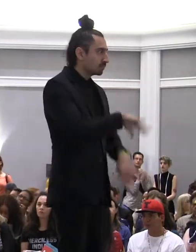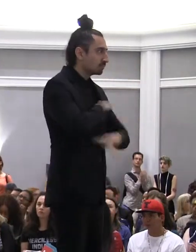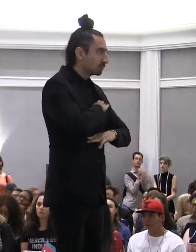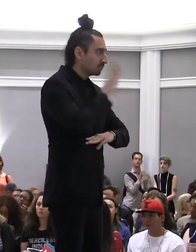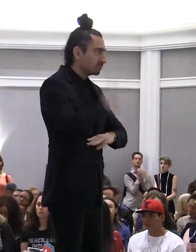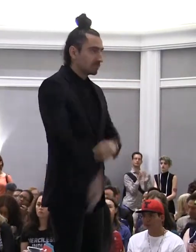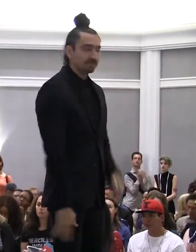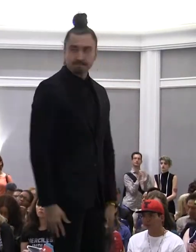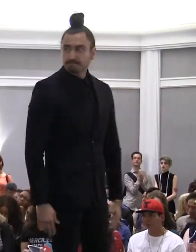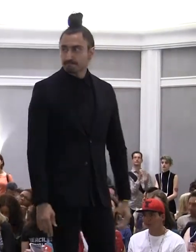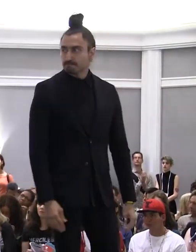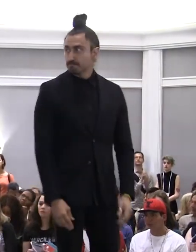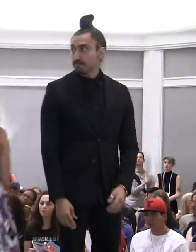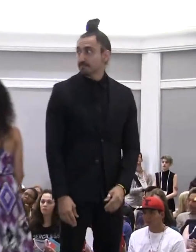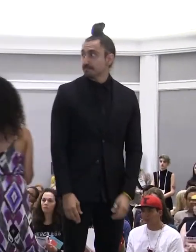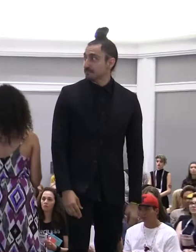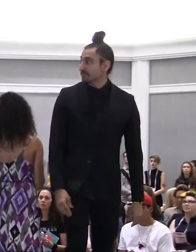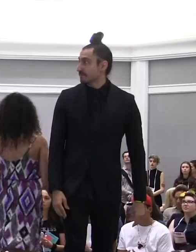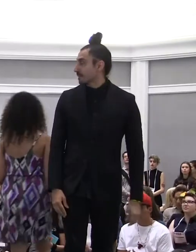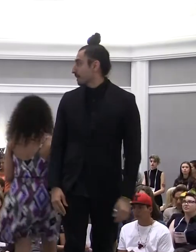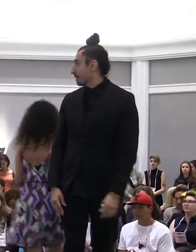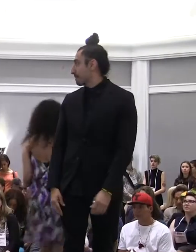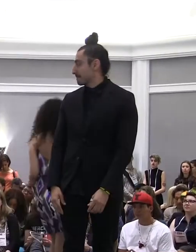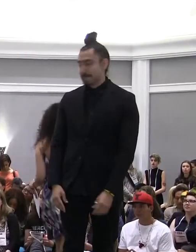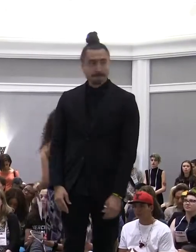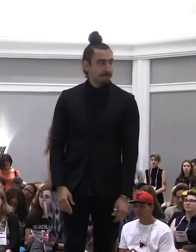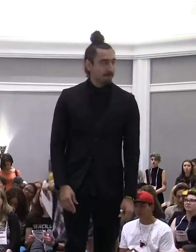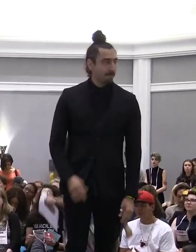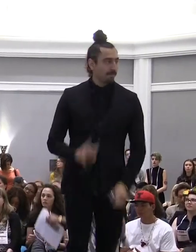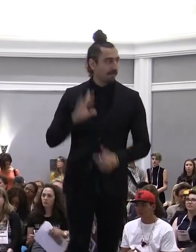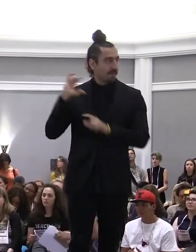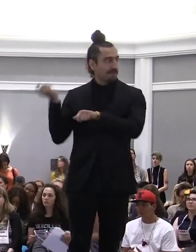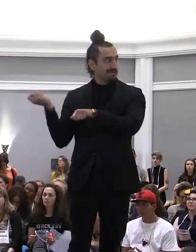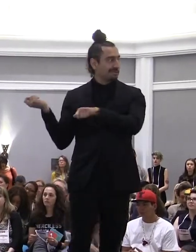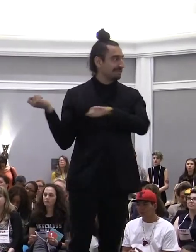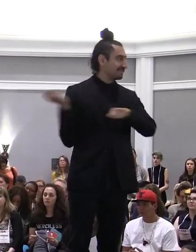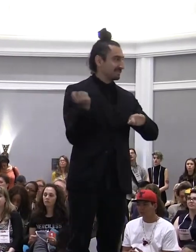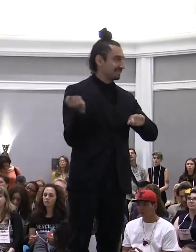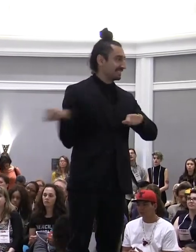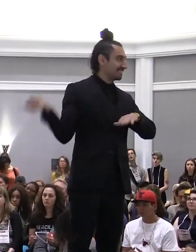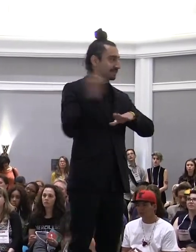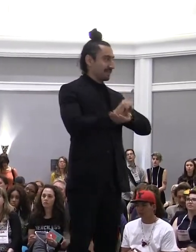I'm now going to invite Devon up again to give us a nice little overview of the agenda.